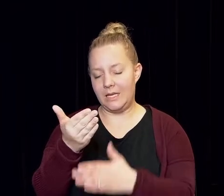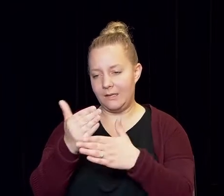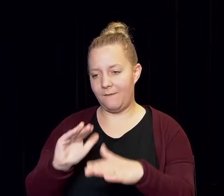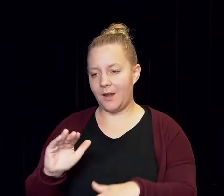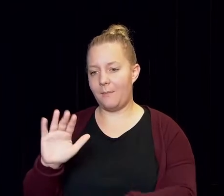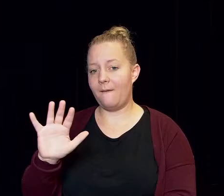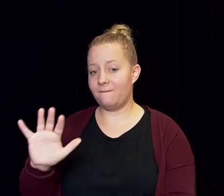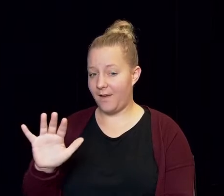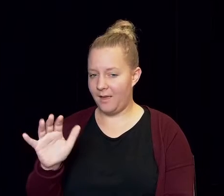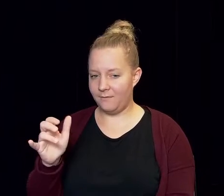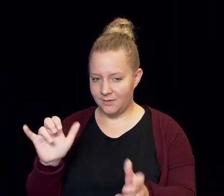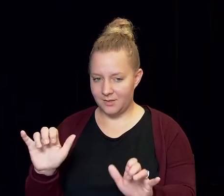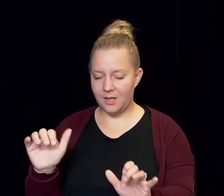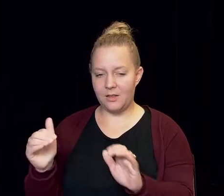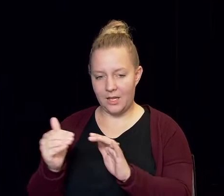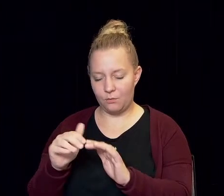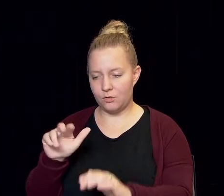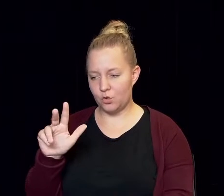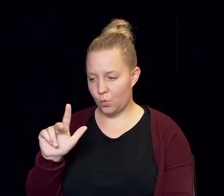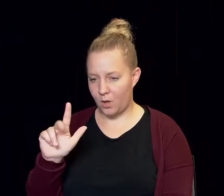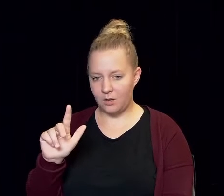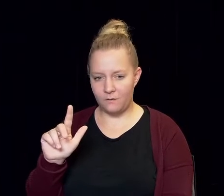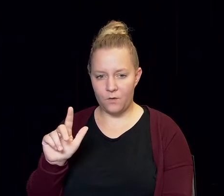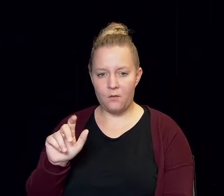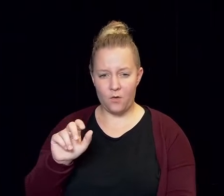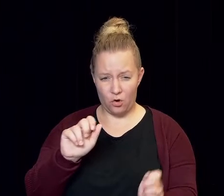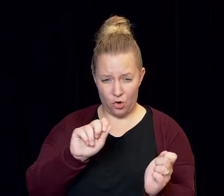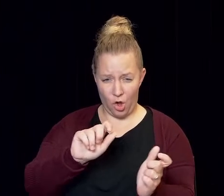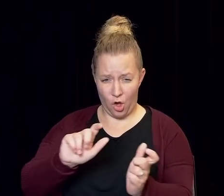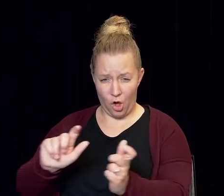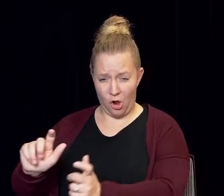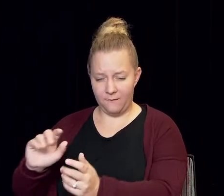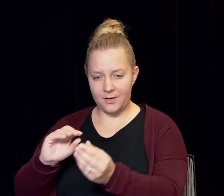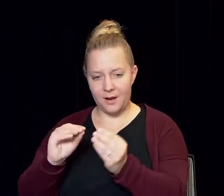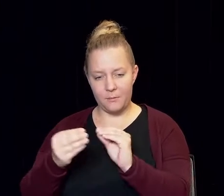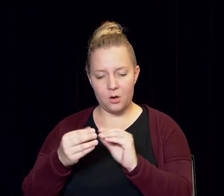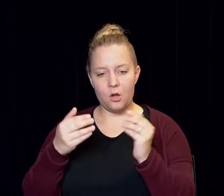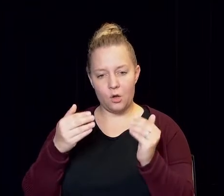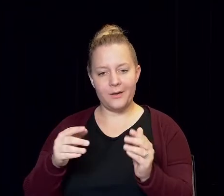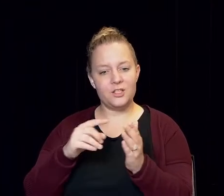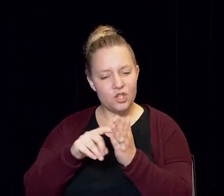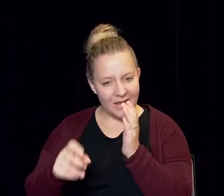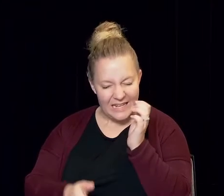still have 23. So, for all of these numbers you need to go ahead and check every single one of